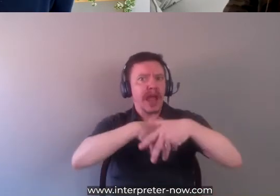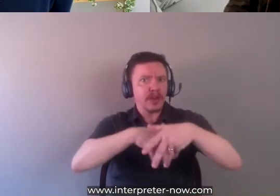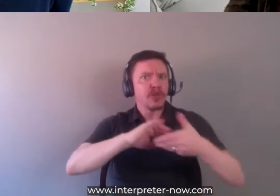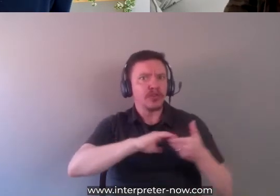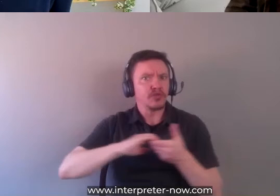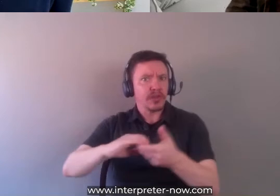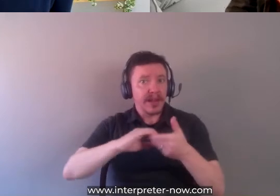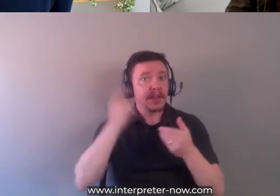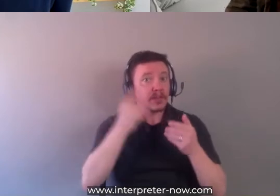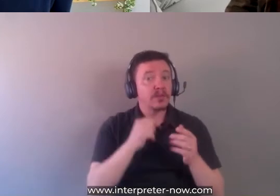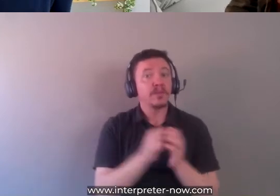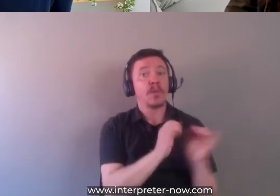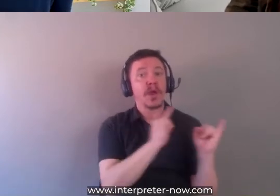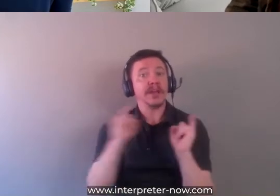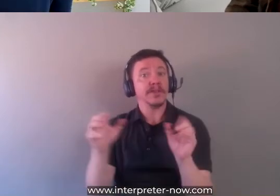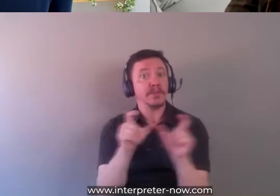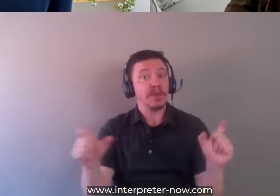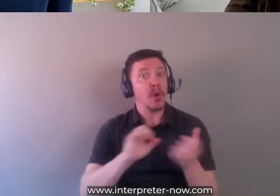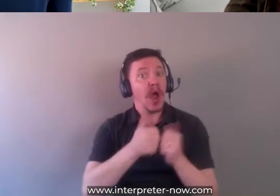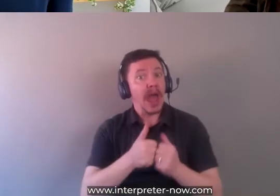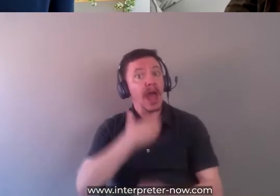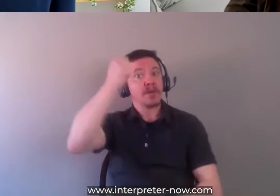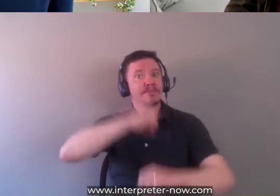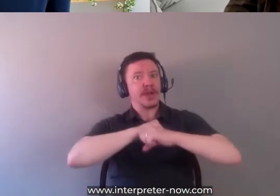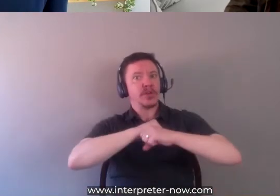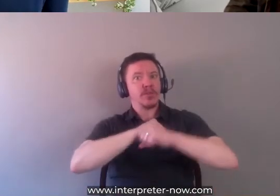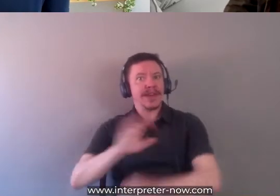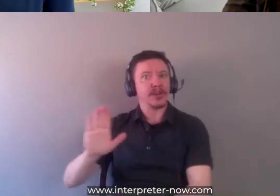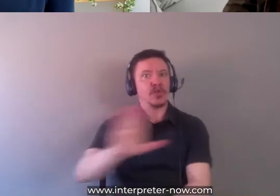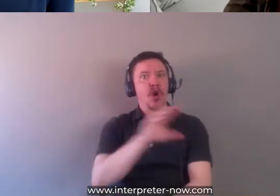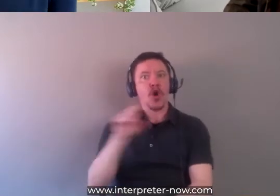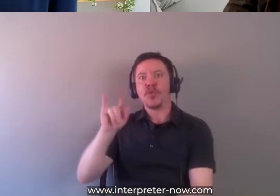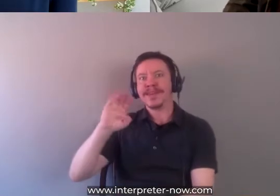for individual people about how better to protect your own digital privacy, as well